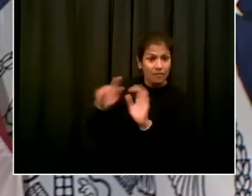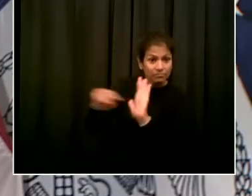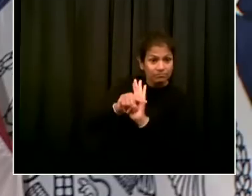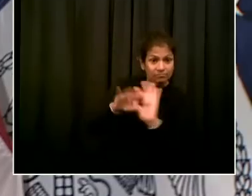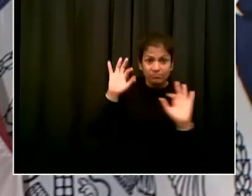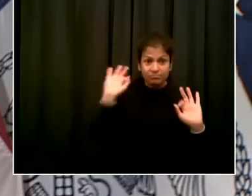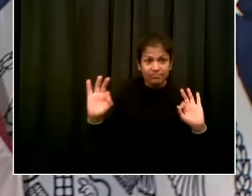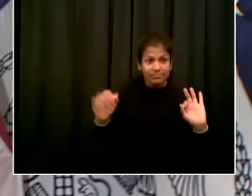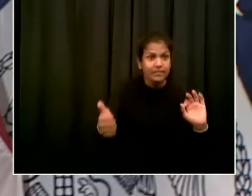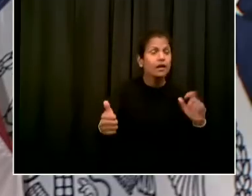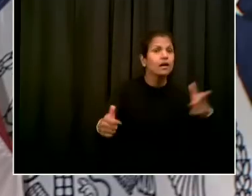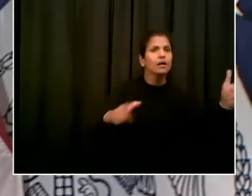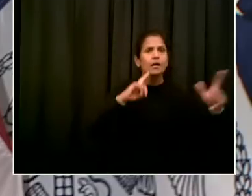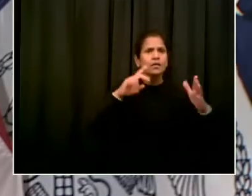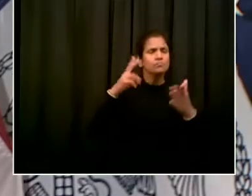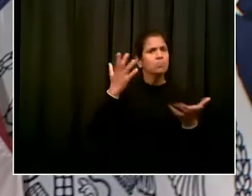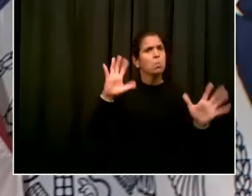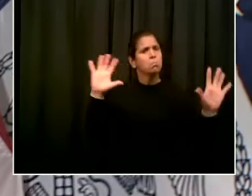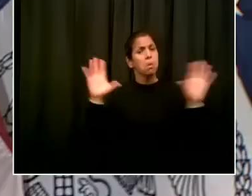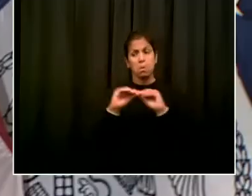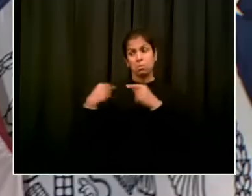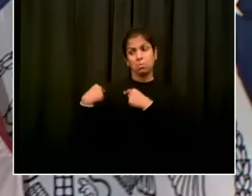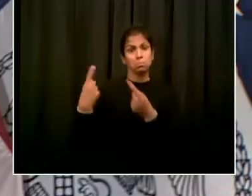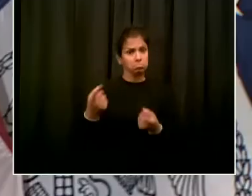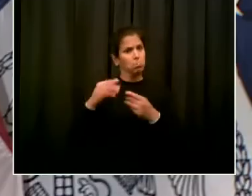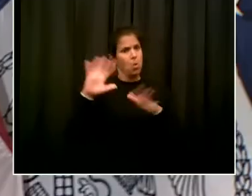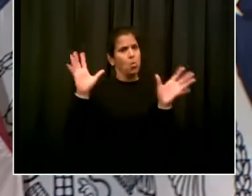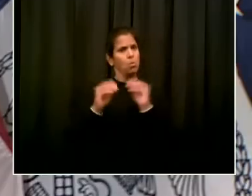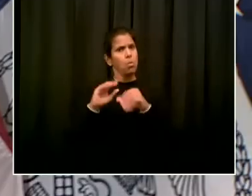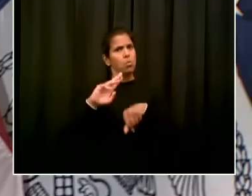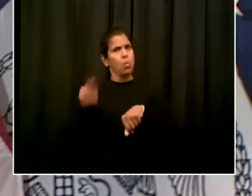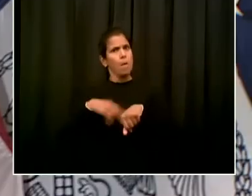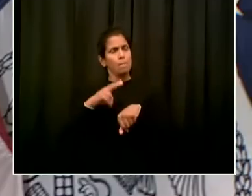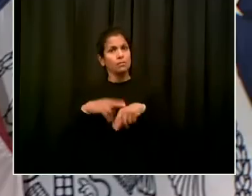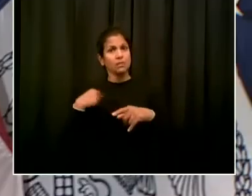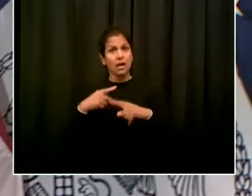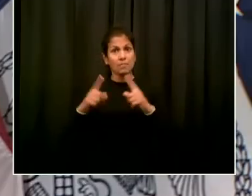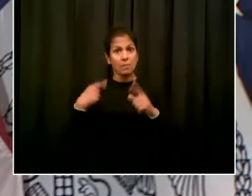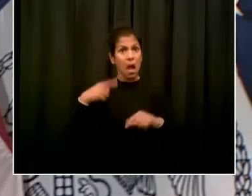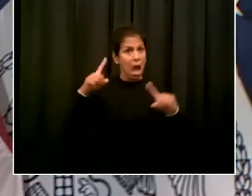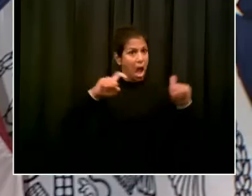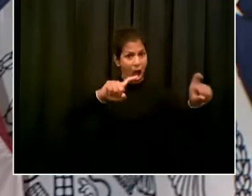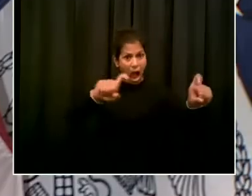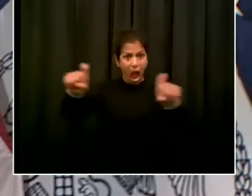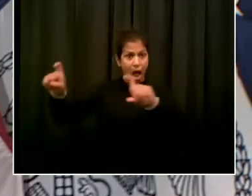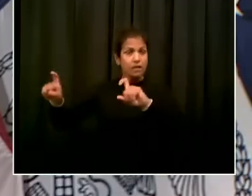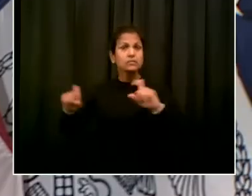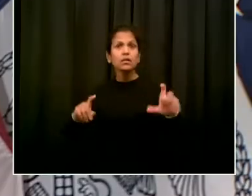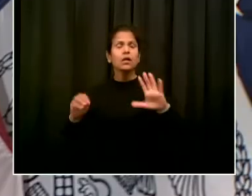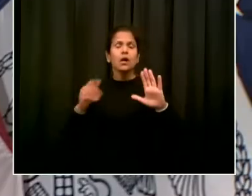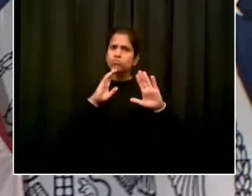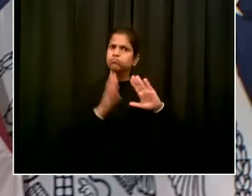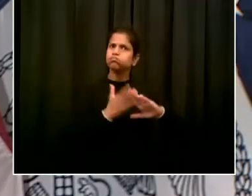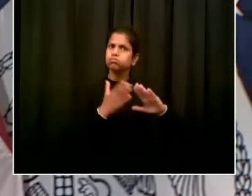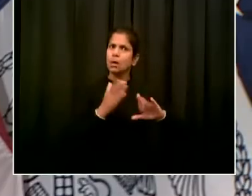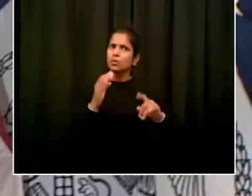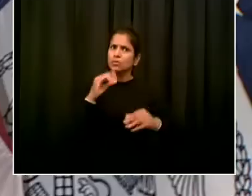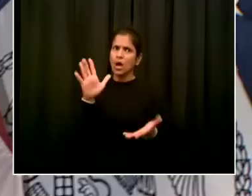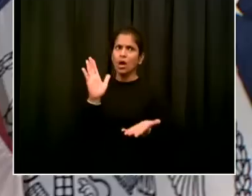THOSE HAVE BEEN REAL SUCCESSFUL. THE BEGINNING RIGHT BEFORE SCHOOL OPEN, THERE WERE REAAL CONCERNS. I'M NOT HEARING THOSE SO MUCH NOW. I THTHNIK K WE WERE ABLE TO ADADREDSS THAT OVERWHELMMINGLL, Y BUBU TANY SCHOOL